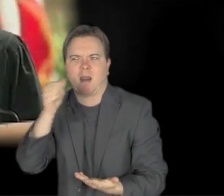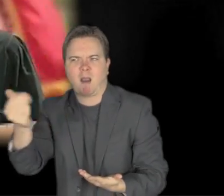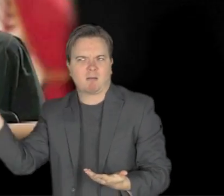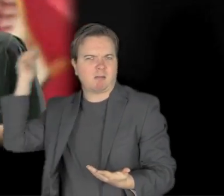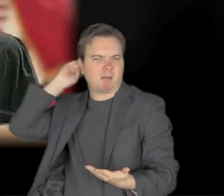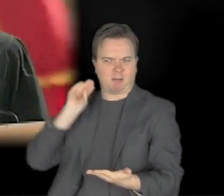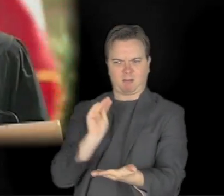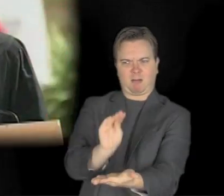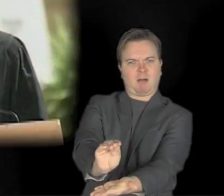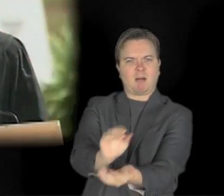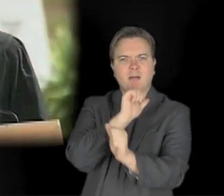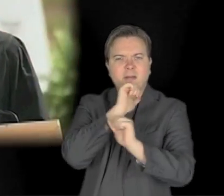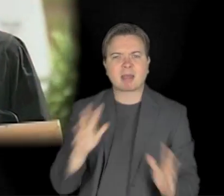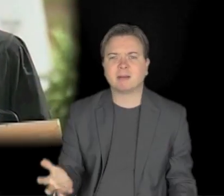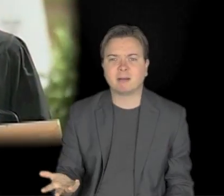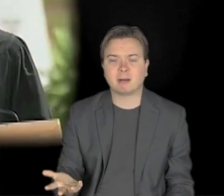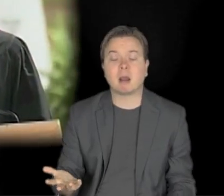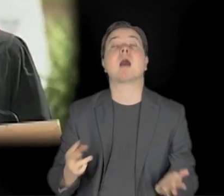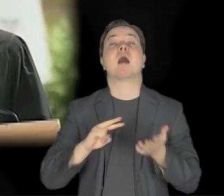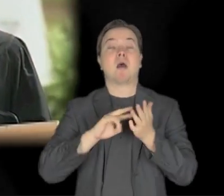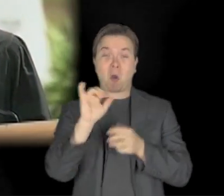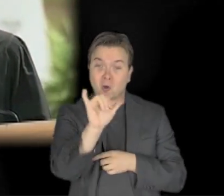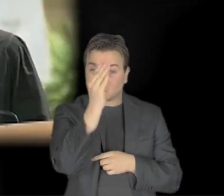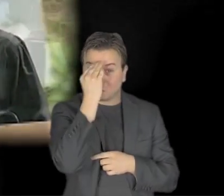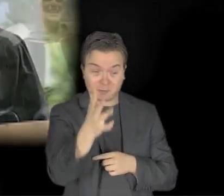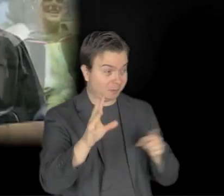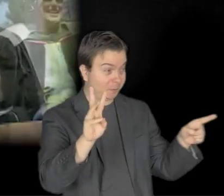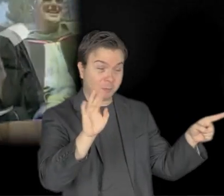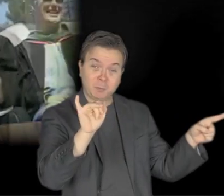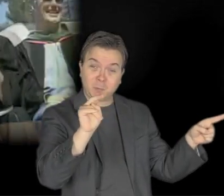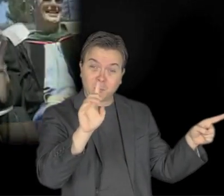And since Windows just copied the Mac, it's likely that no personal computer would have